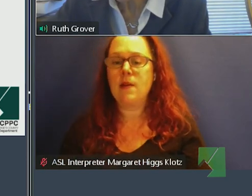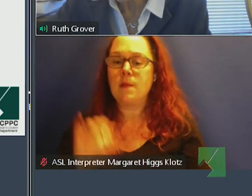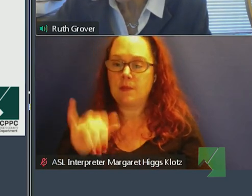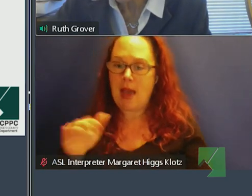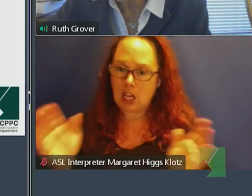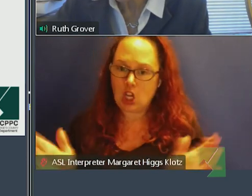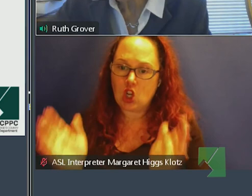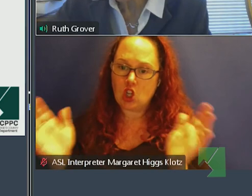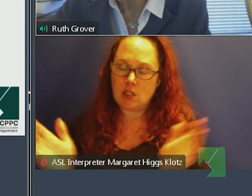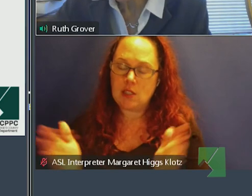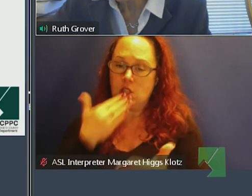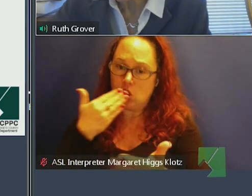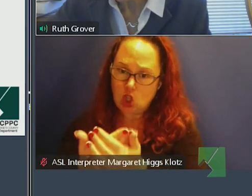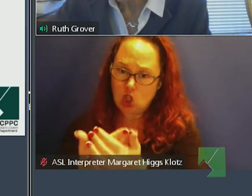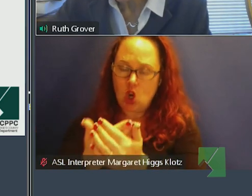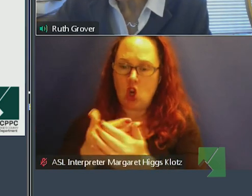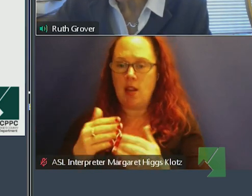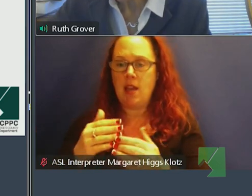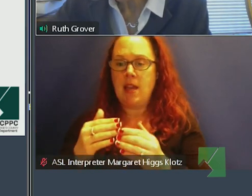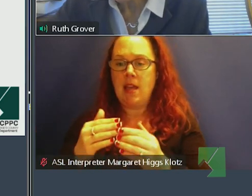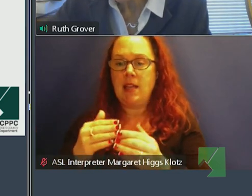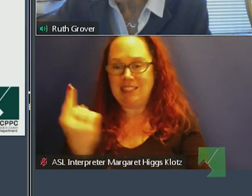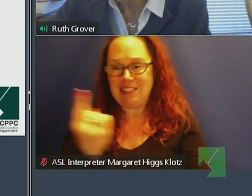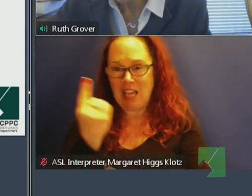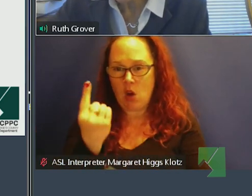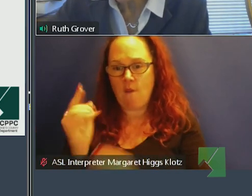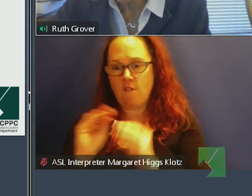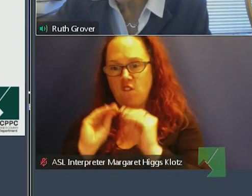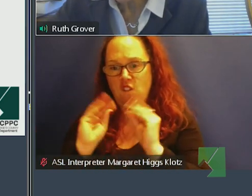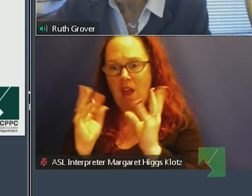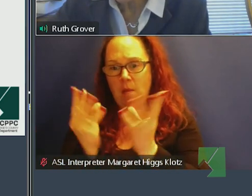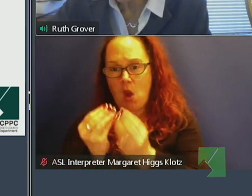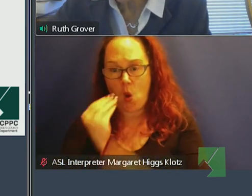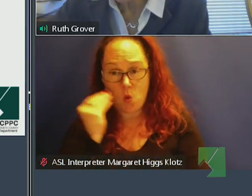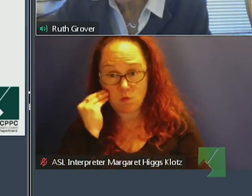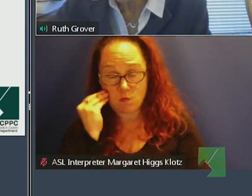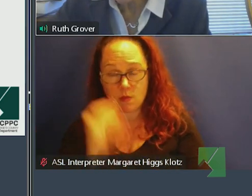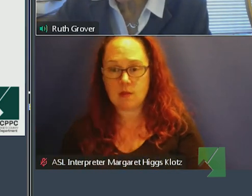family detached development. The proposed project would not further and may work at